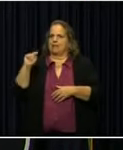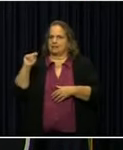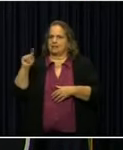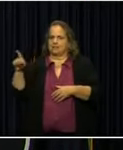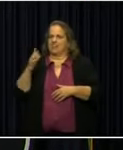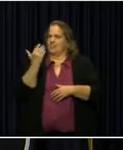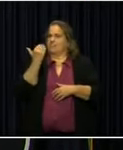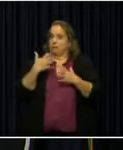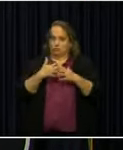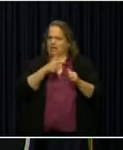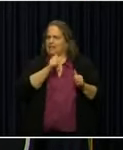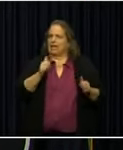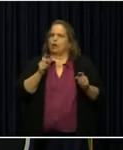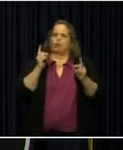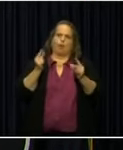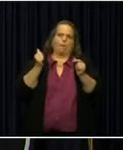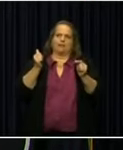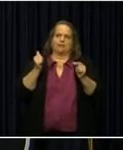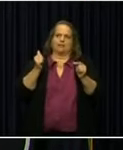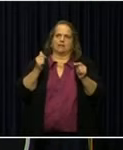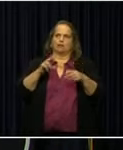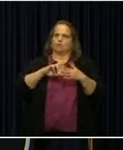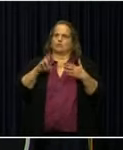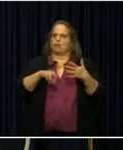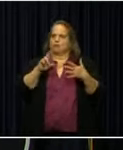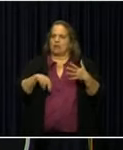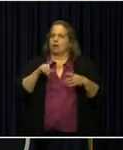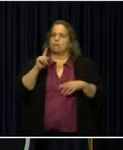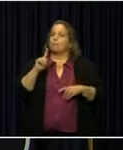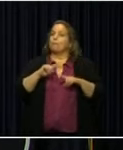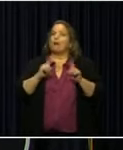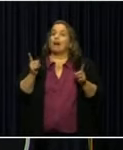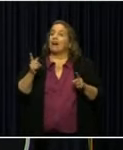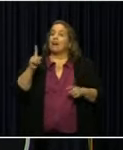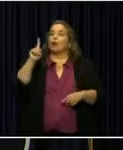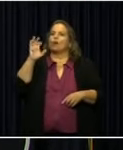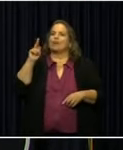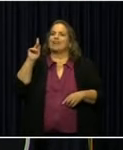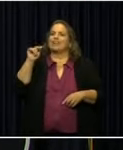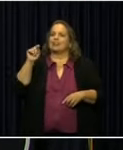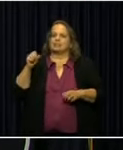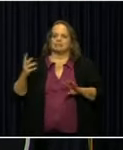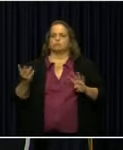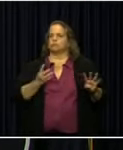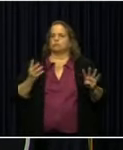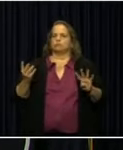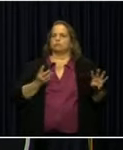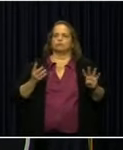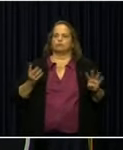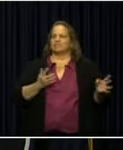OF TESTS, AND WE WON'T DWELL ON THIS TODAY, BUT THERE'S THE ONES